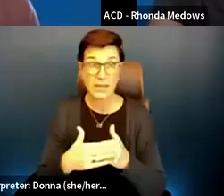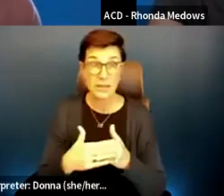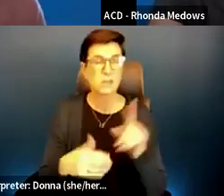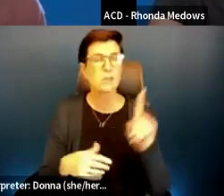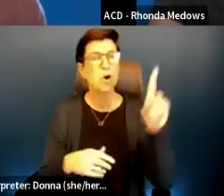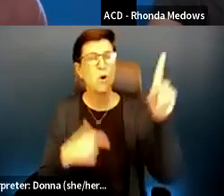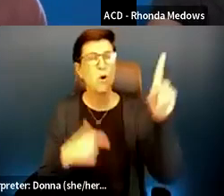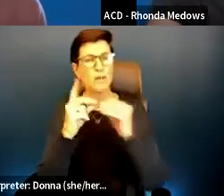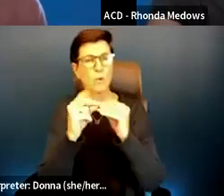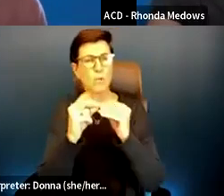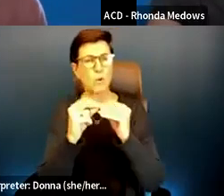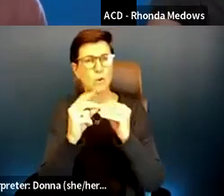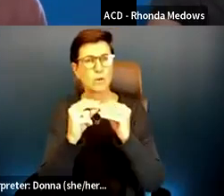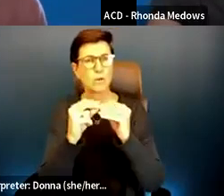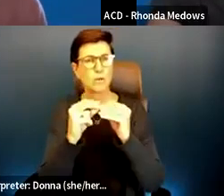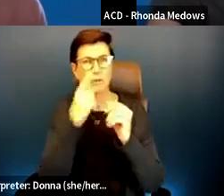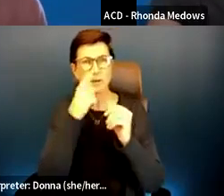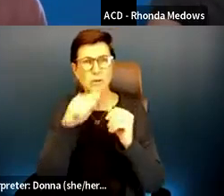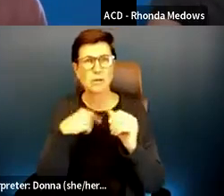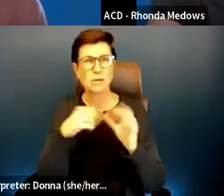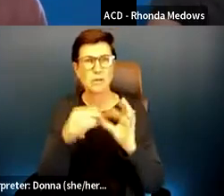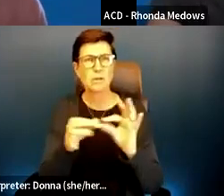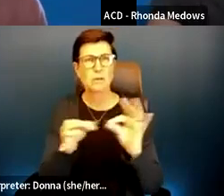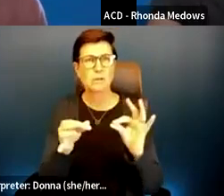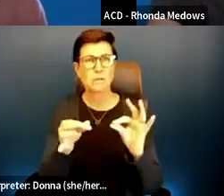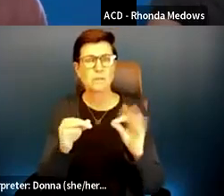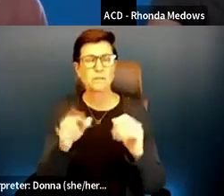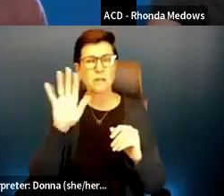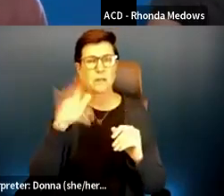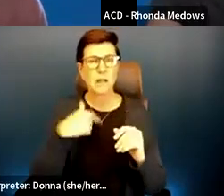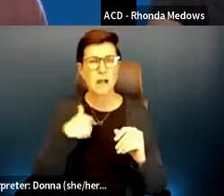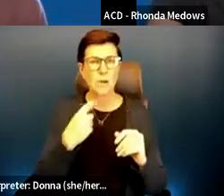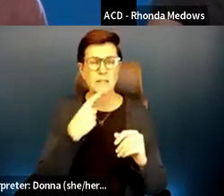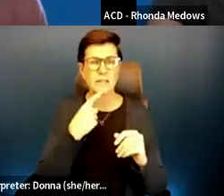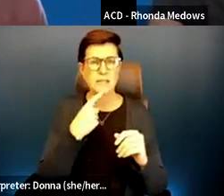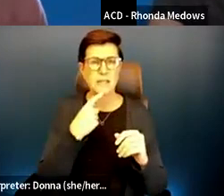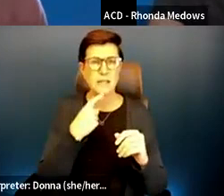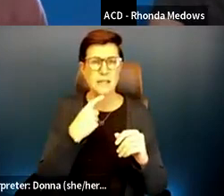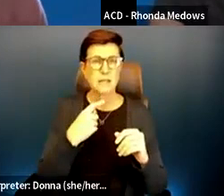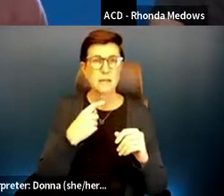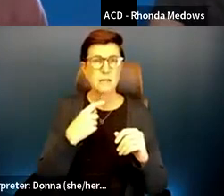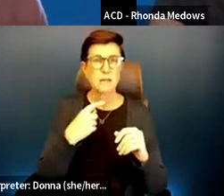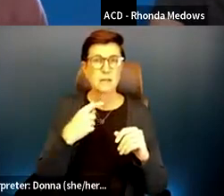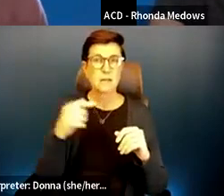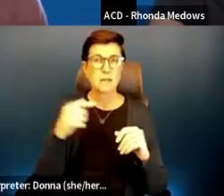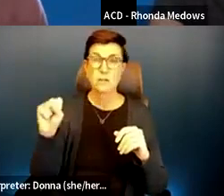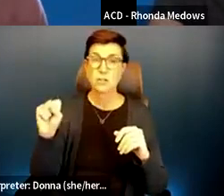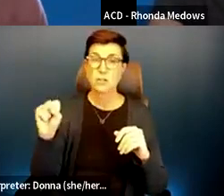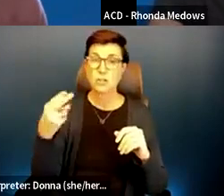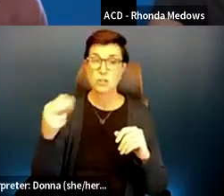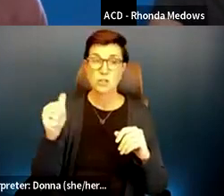Just a moment. I just wanted to recognize that Nirav Shah has joined us. And Nirav, welcome.